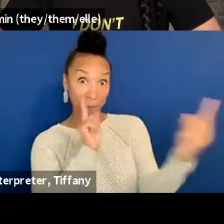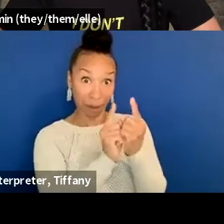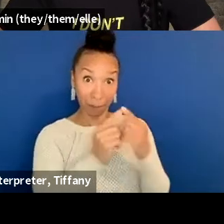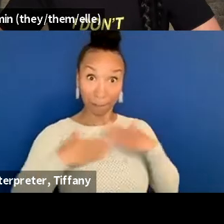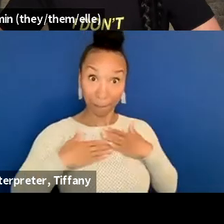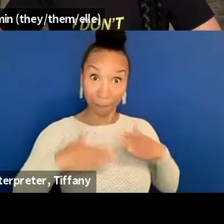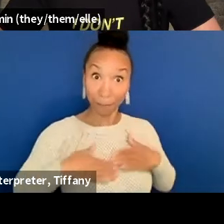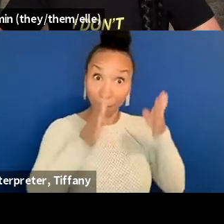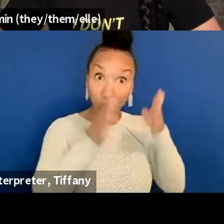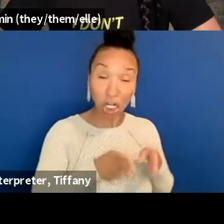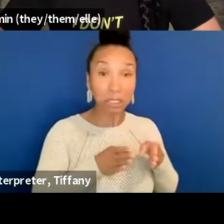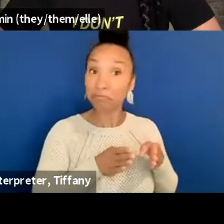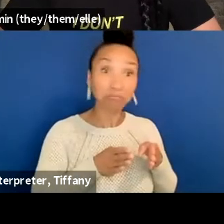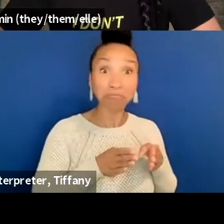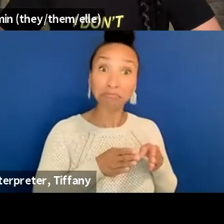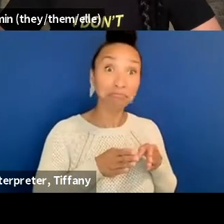Benjamin (they/them/elle): But there's been a lot of incredible.